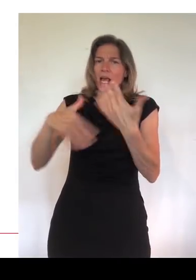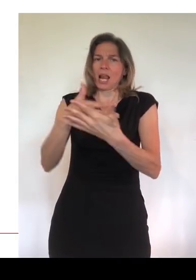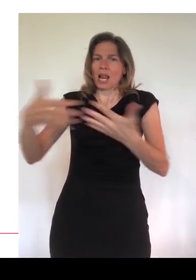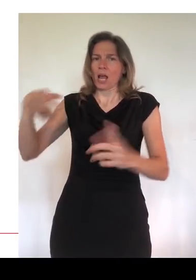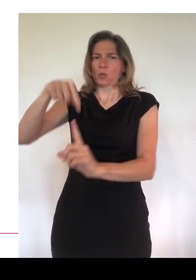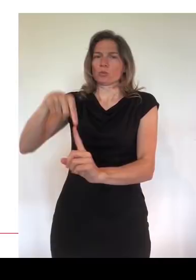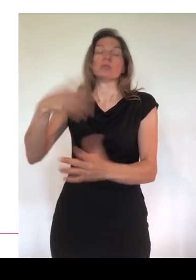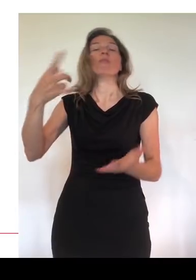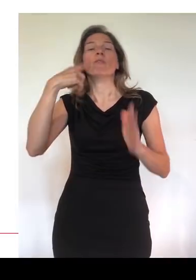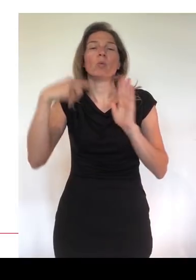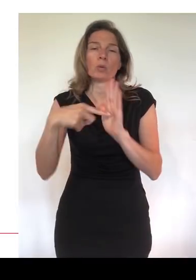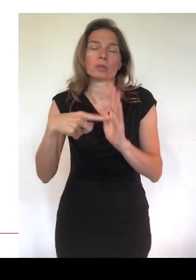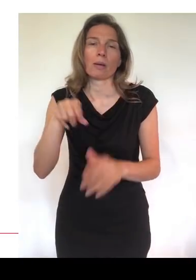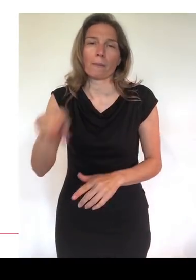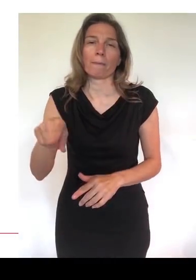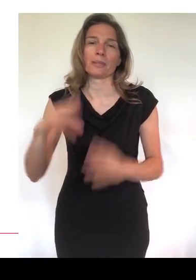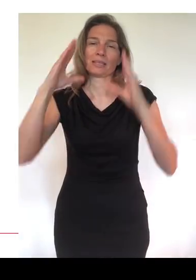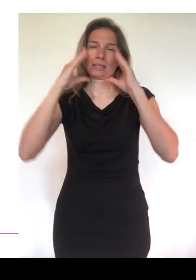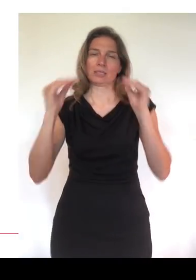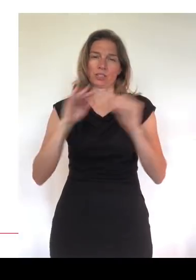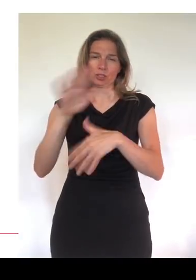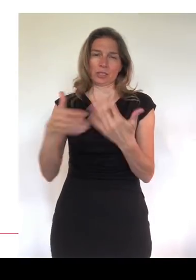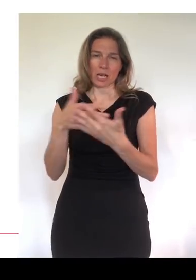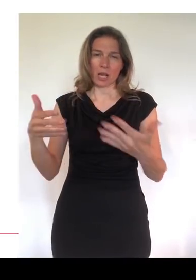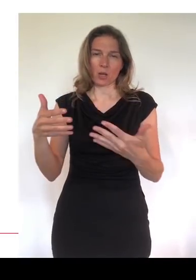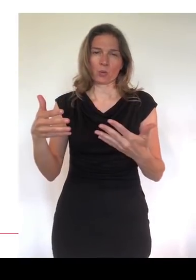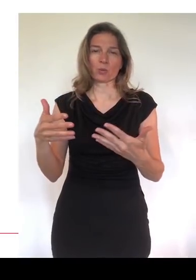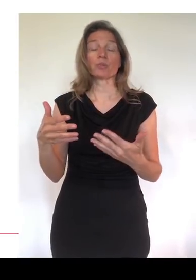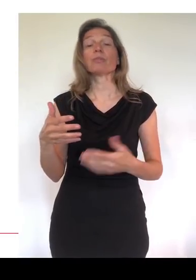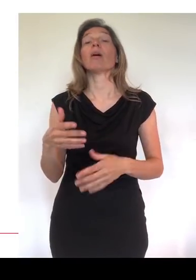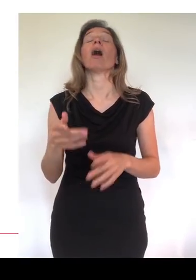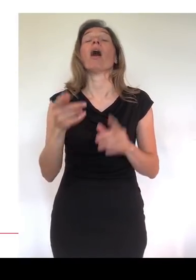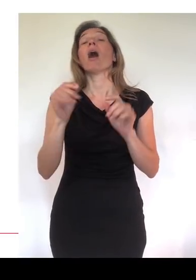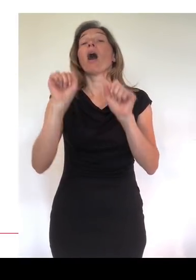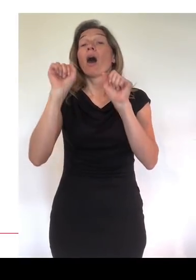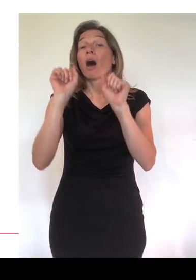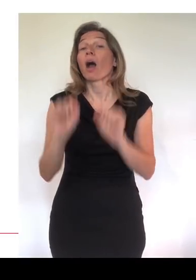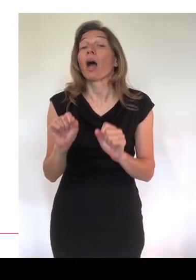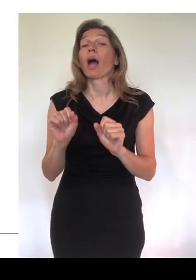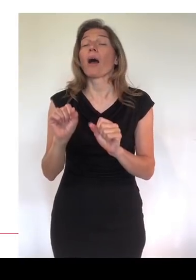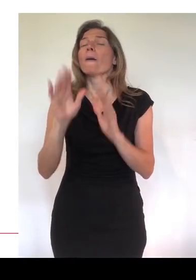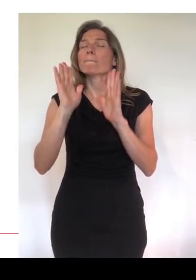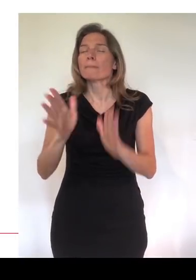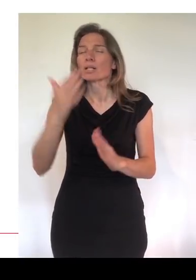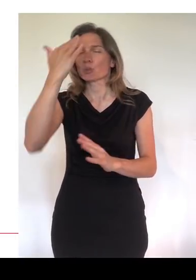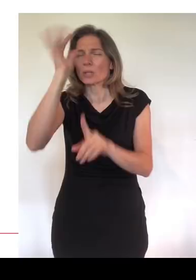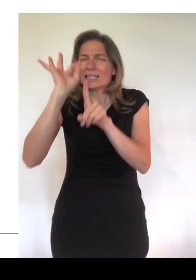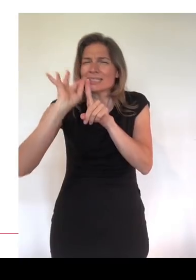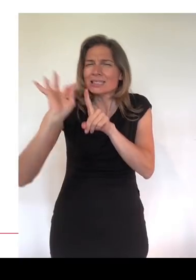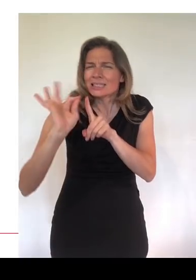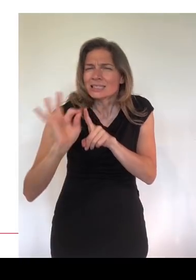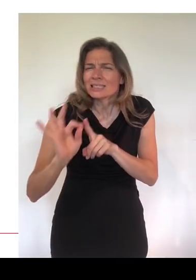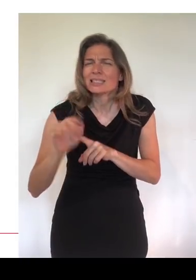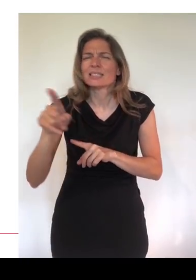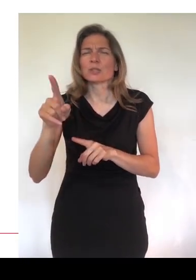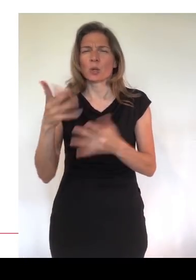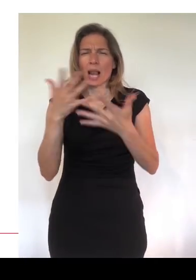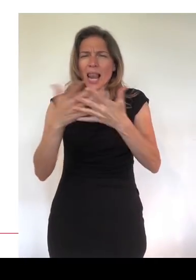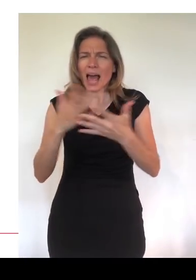additional information and extensive knowledge of linguistic features and